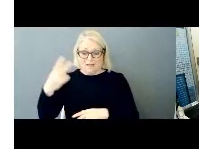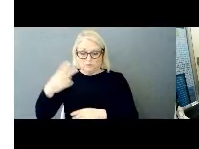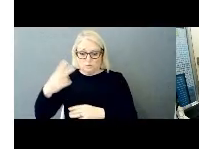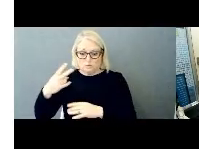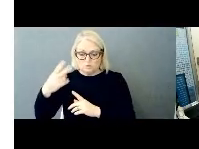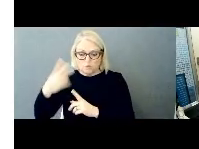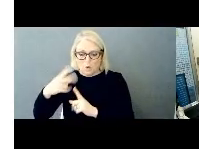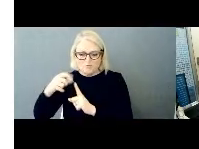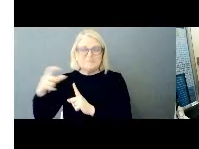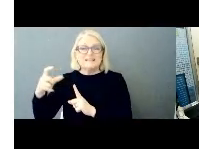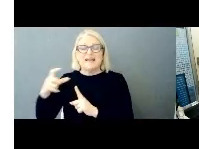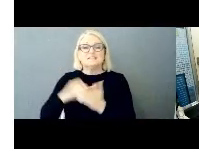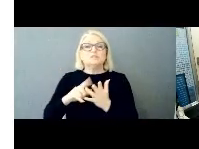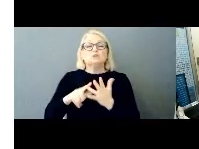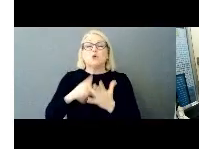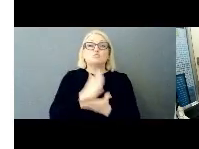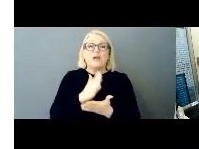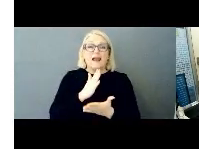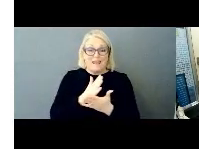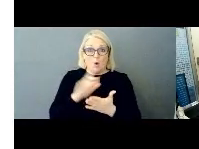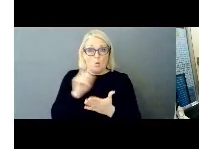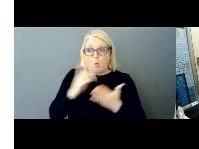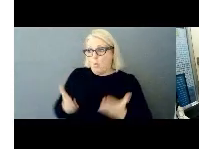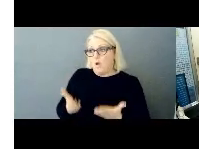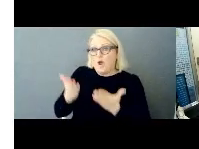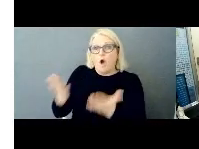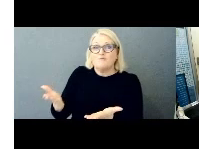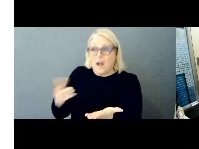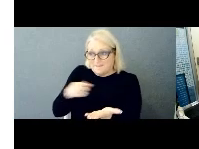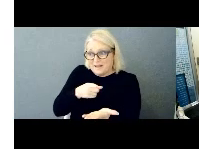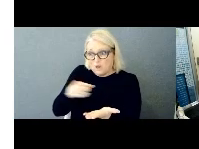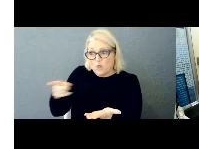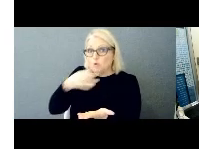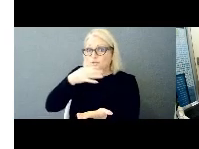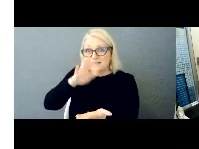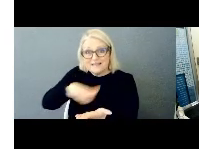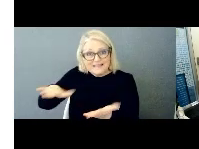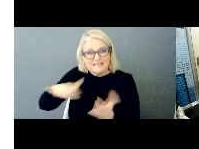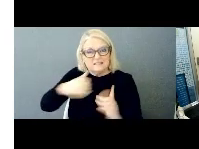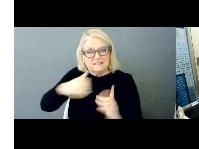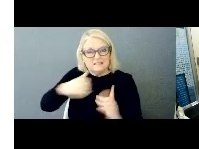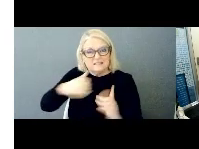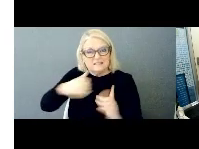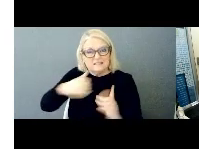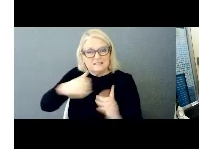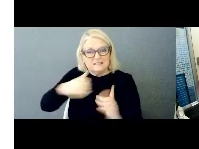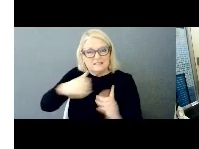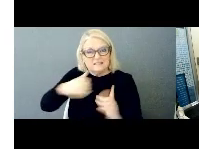and what we offer the most vulnerable children in our community. And I wanted to give you just a sense of what you can do.